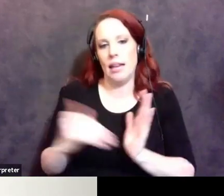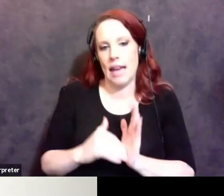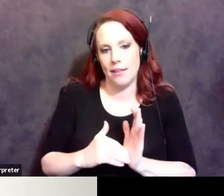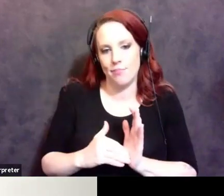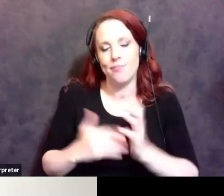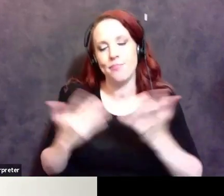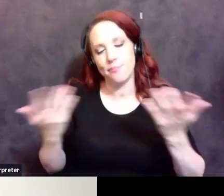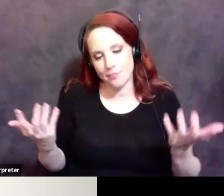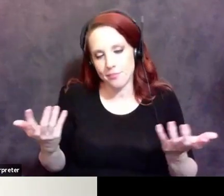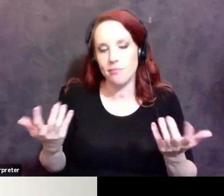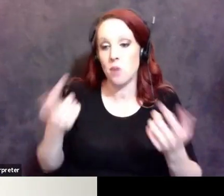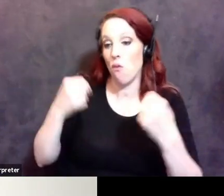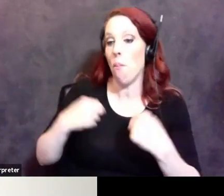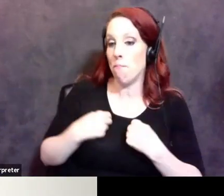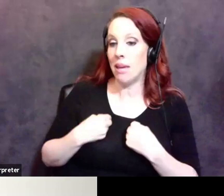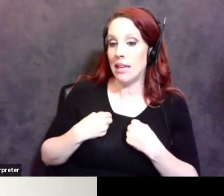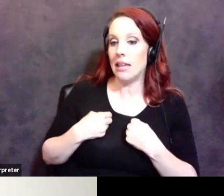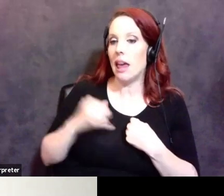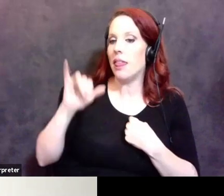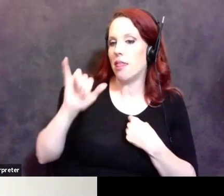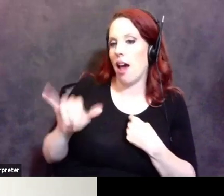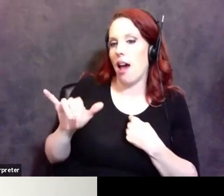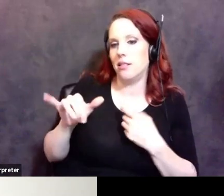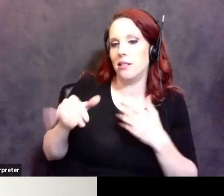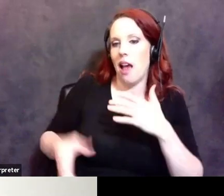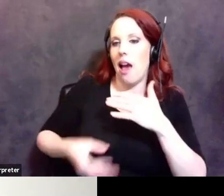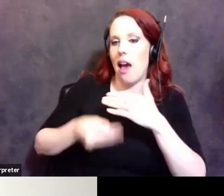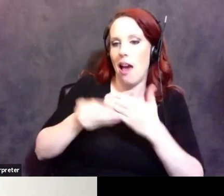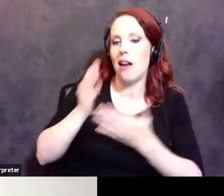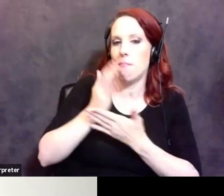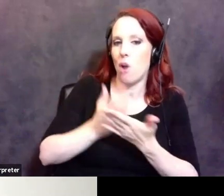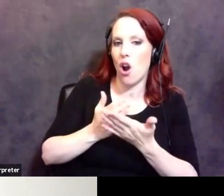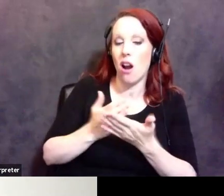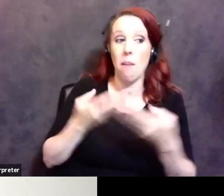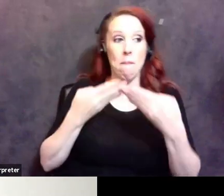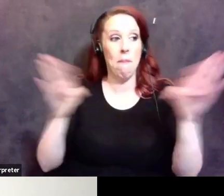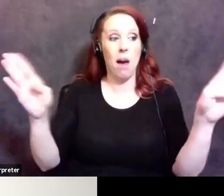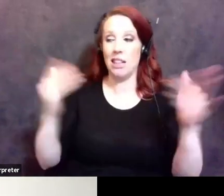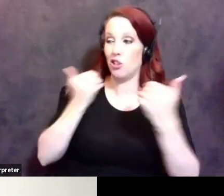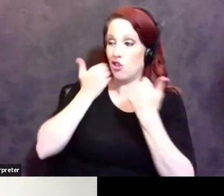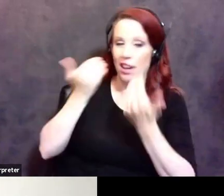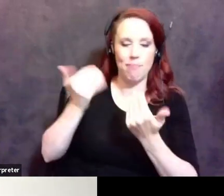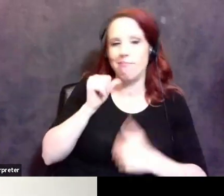me, that is just an added component. Publicly shaming I don't think it works unless people